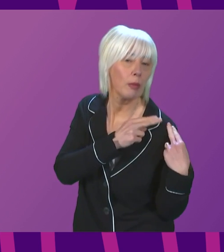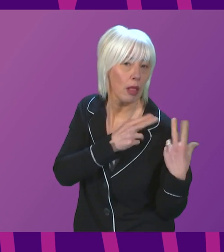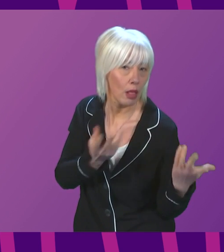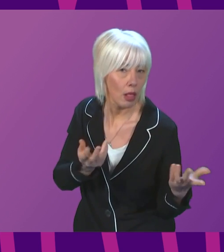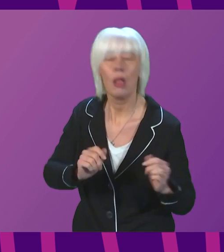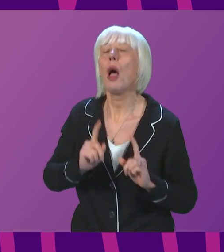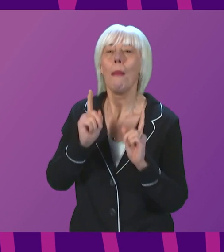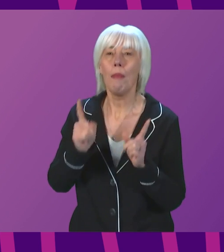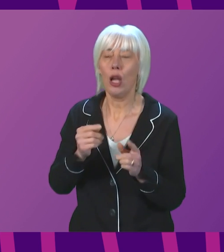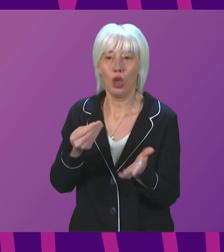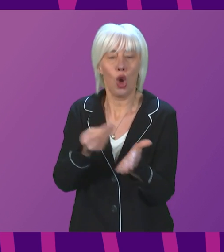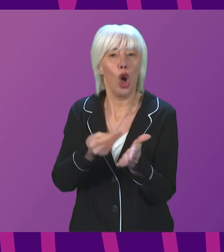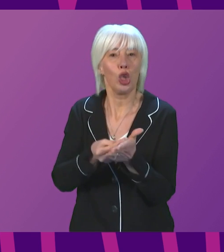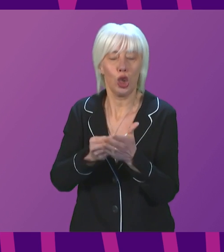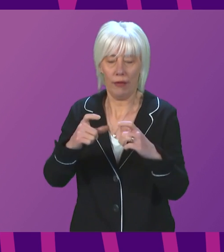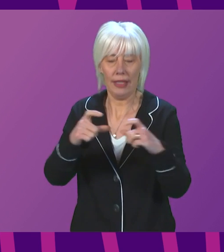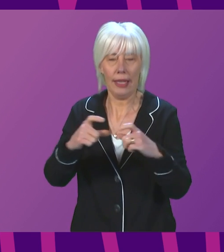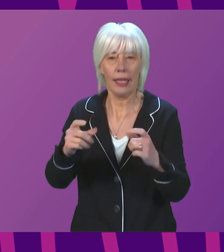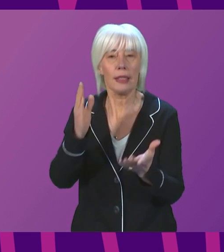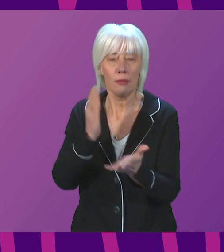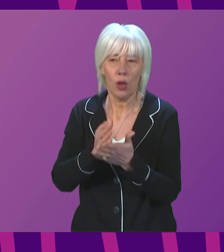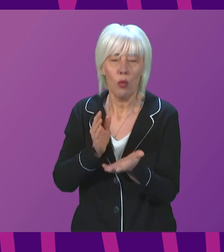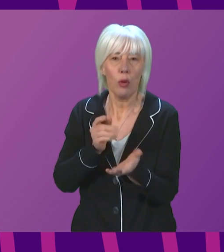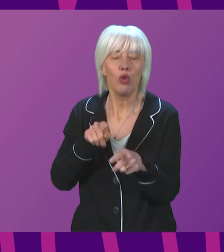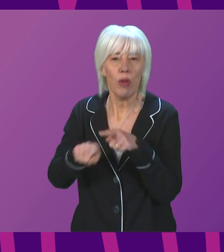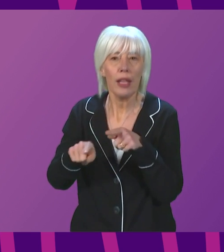We will continue to take steps to keep rail fares affordable.